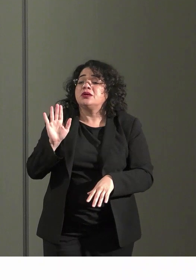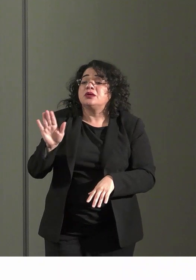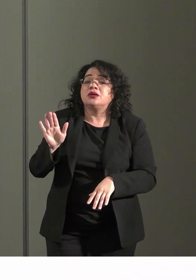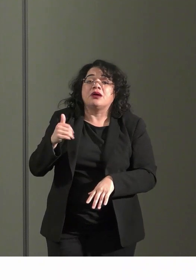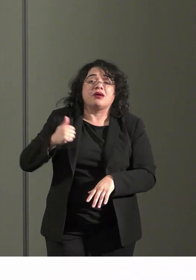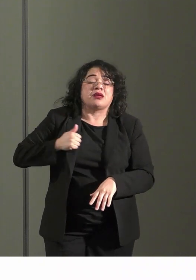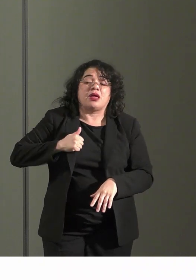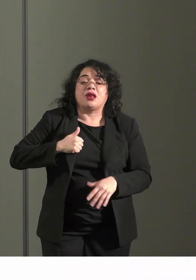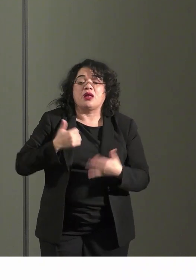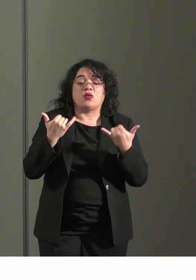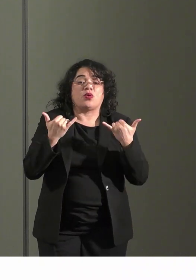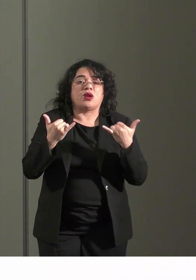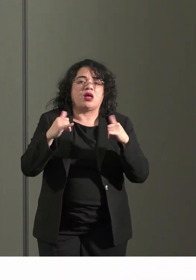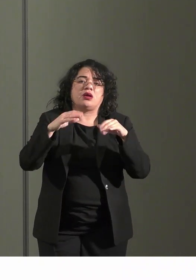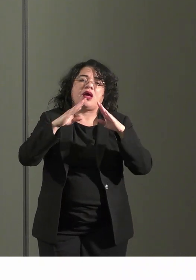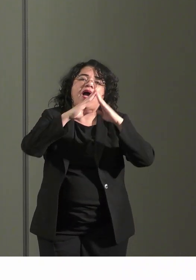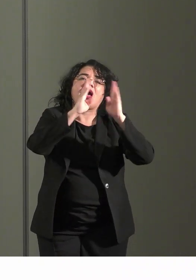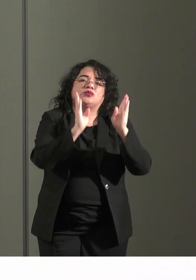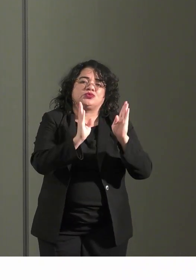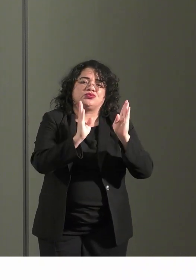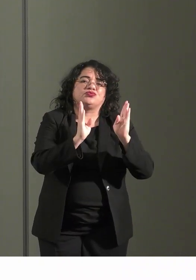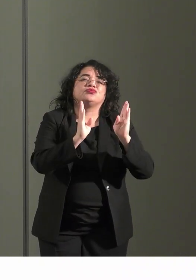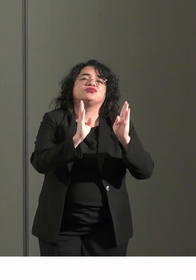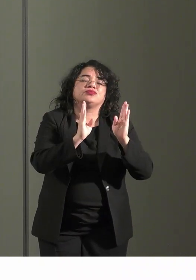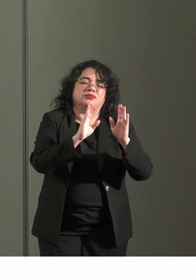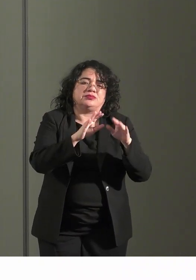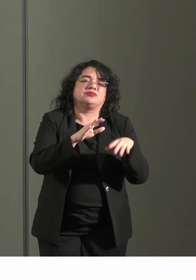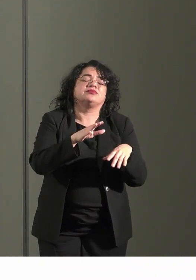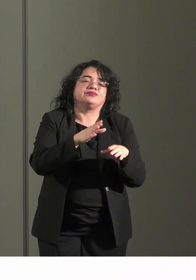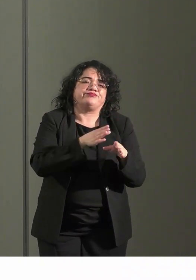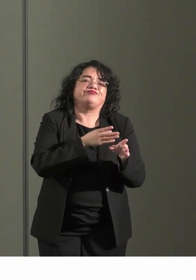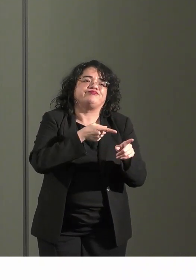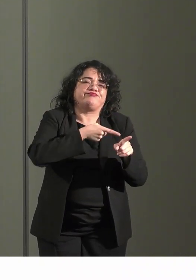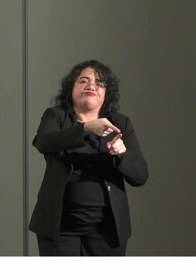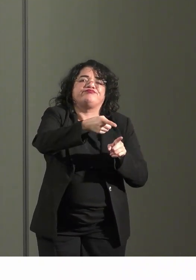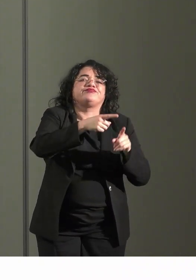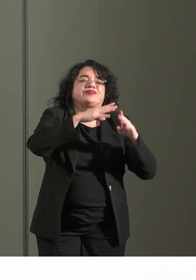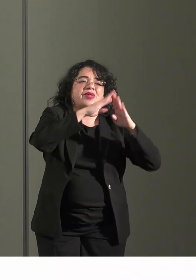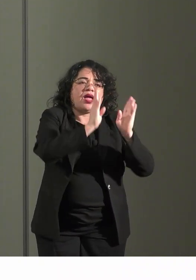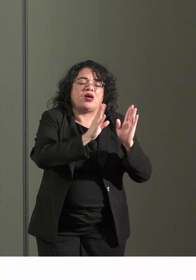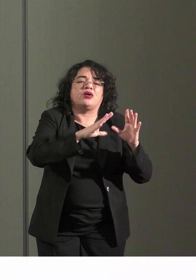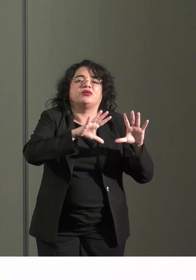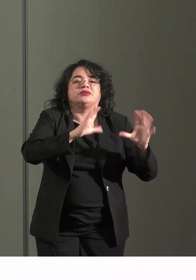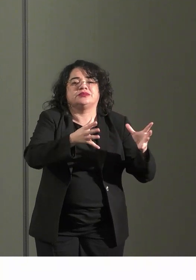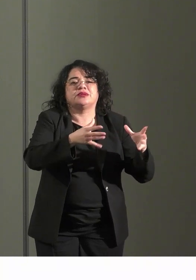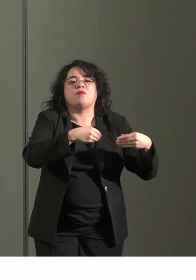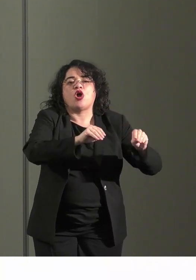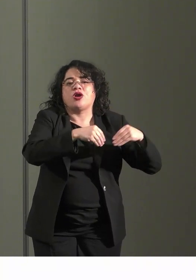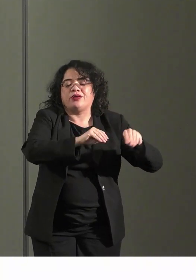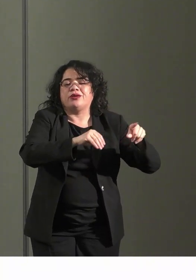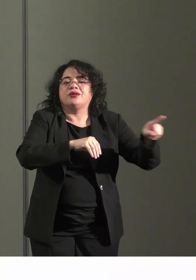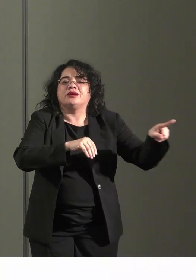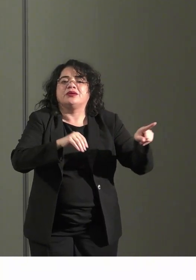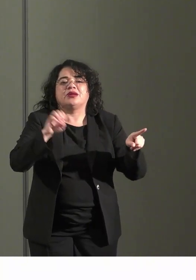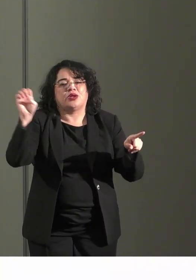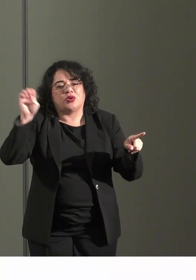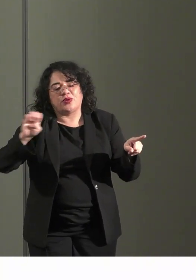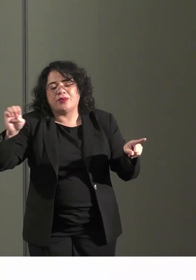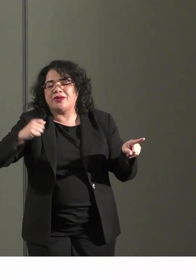push back is housing sector. Canada U.S. european countries are suffering lack of